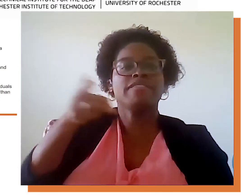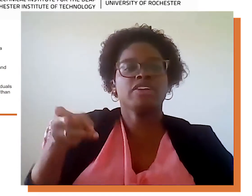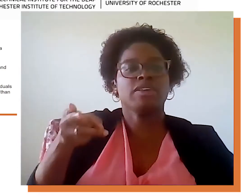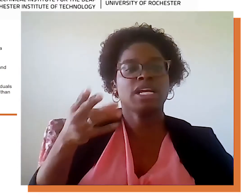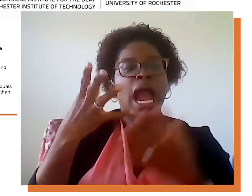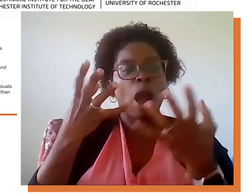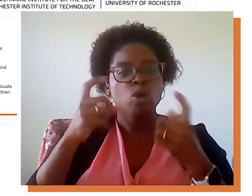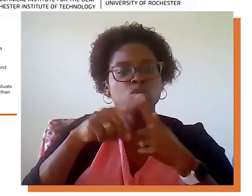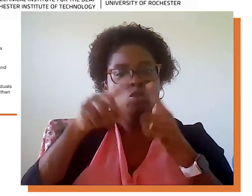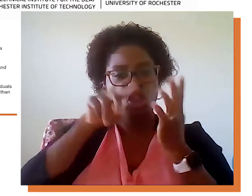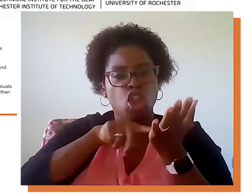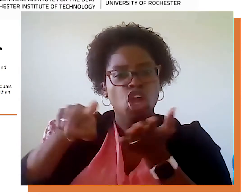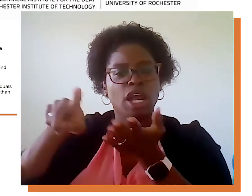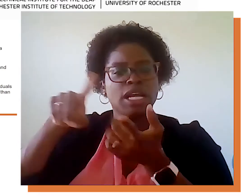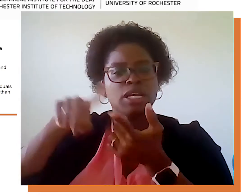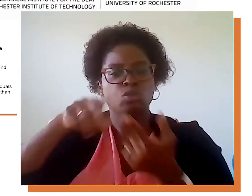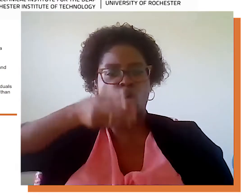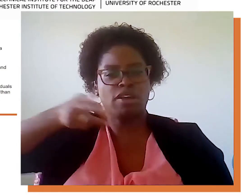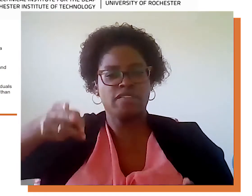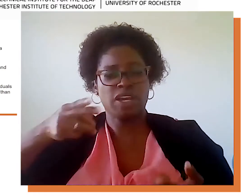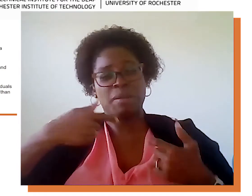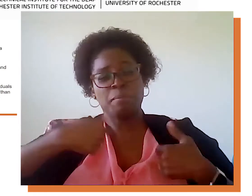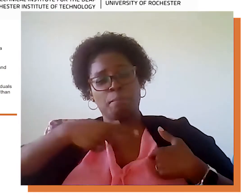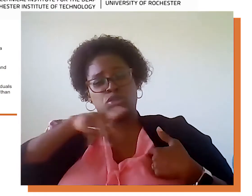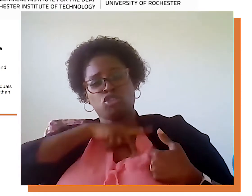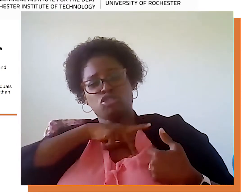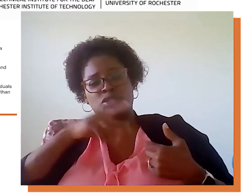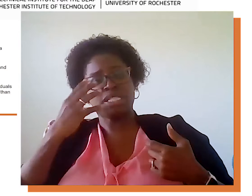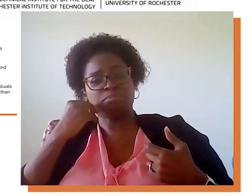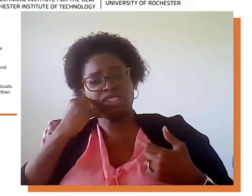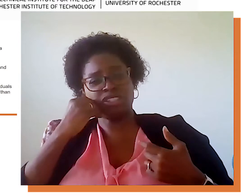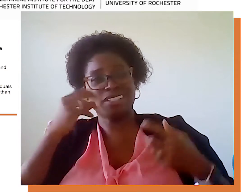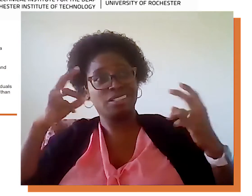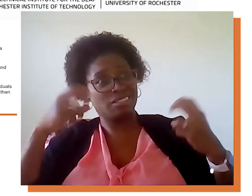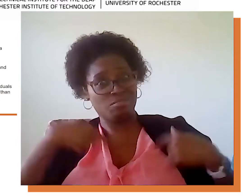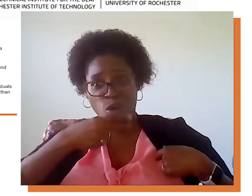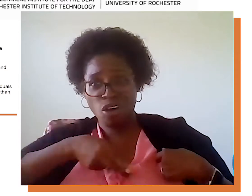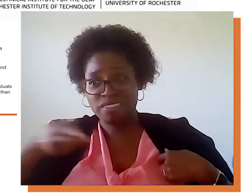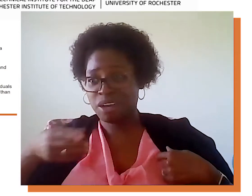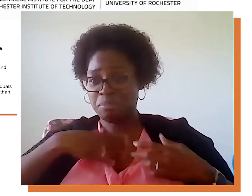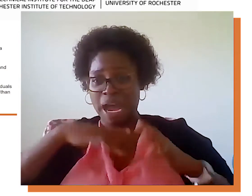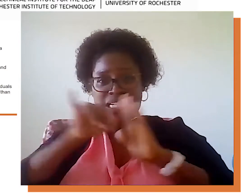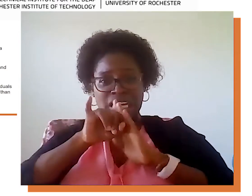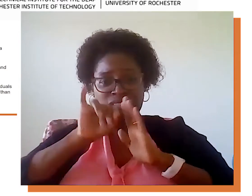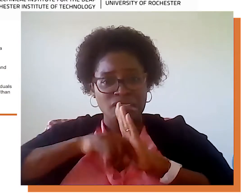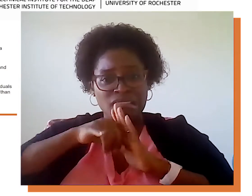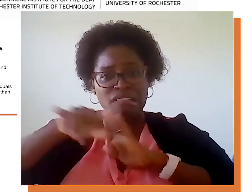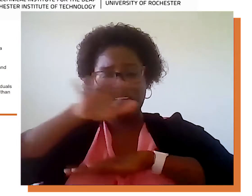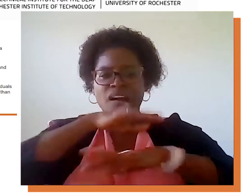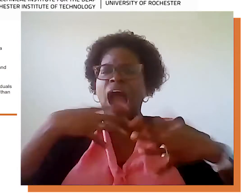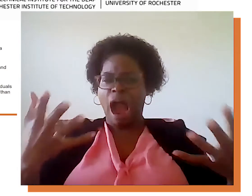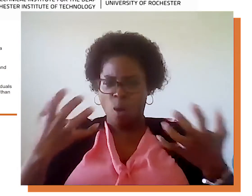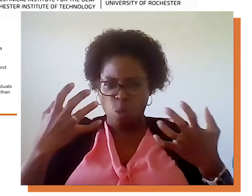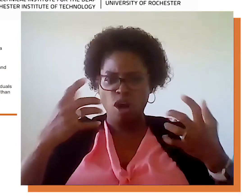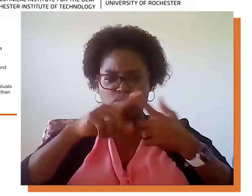and then I realized I wanted to look into hard-of-hearing people's experiences. For me, as a hard-of-hearing person struggling to develop my identity,